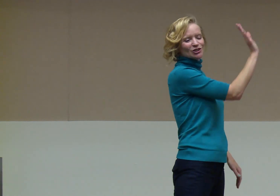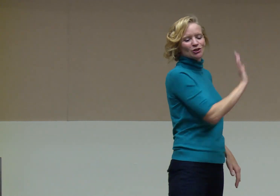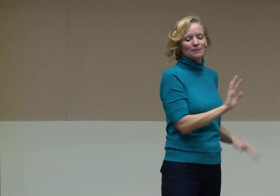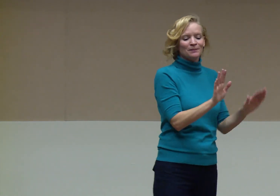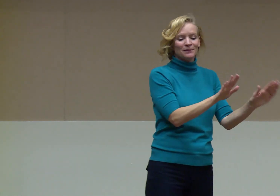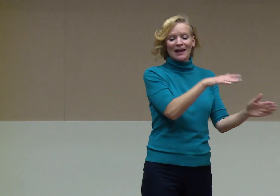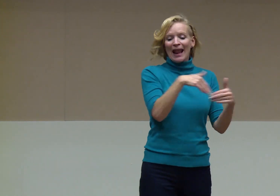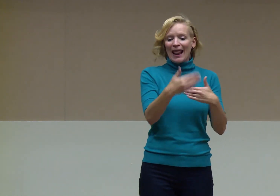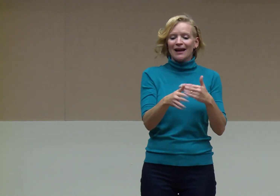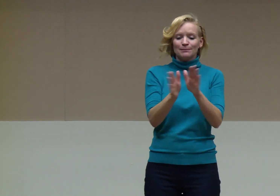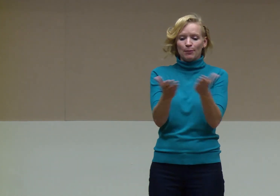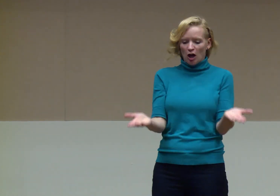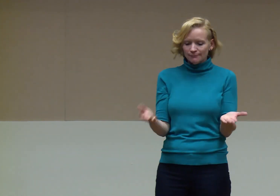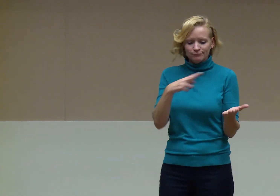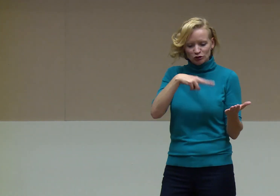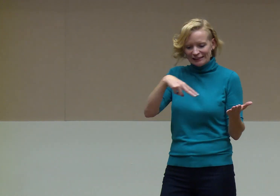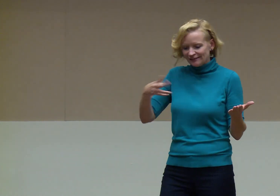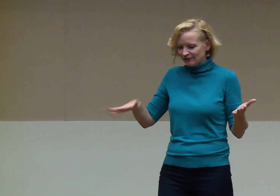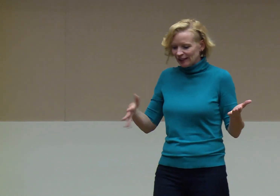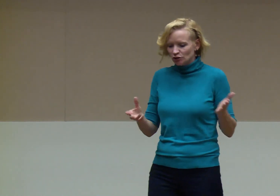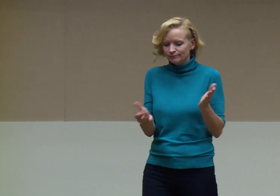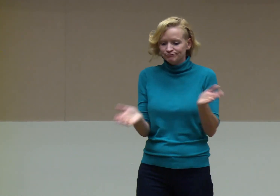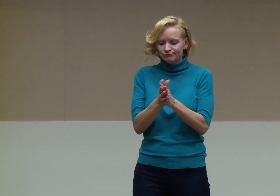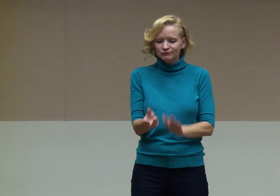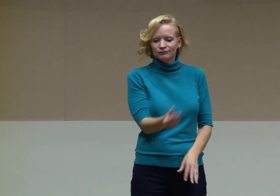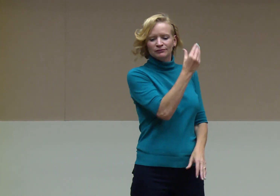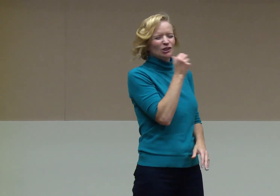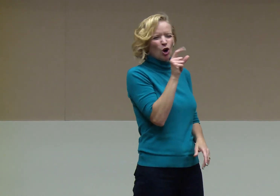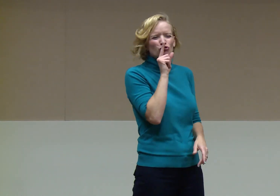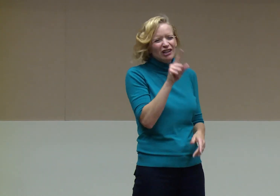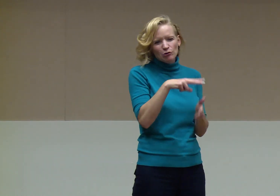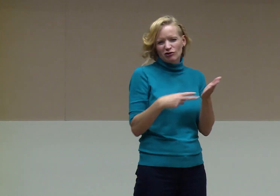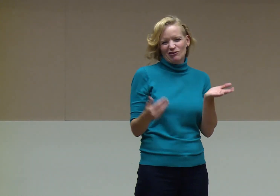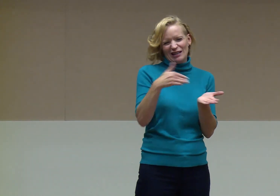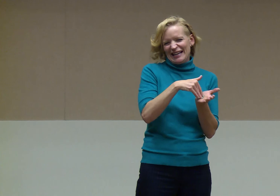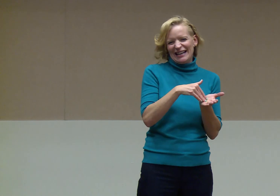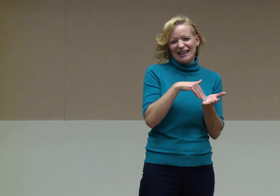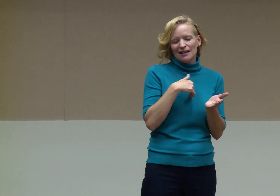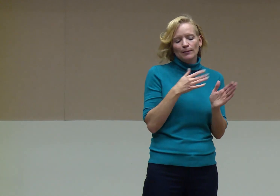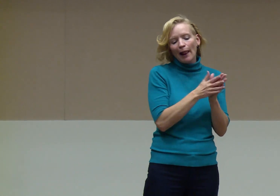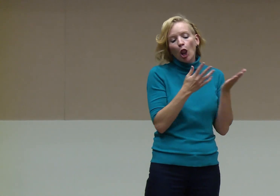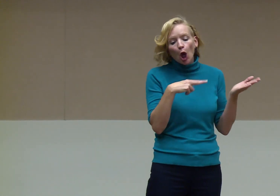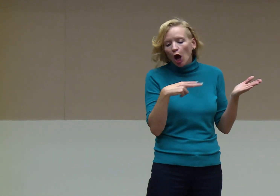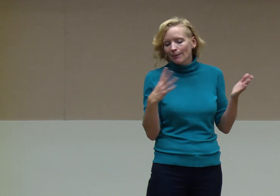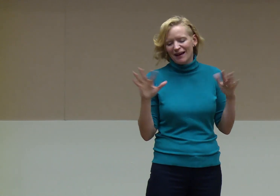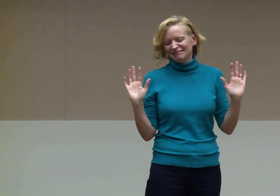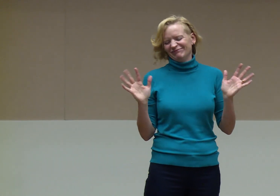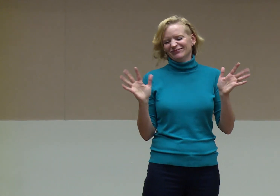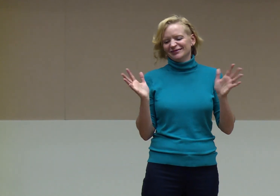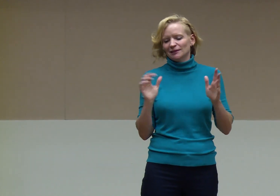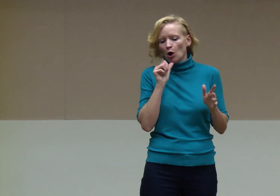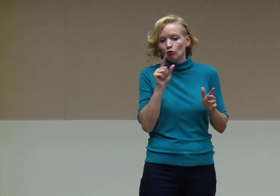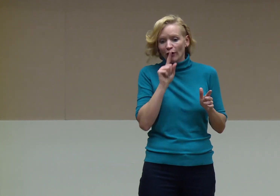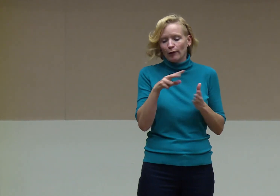I can hang it back up on my shelf. And then after I read for my-- I mean, you don't really re-read, right? Once you've read something, you just kind of throw it